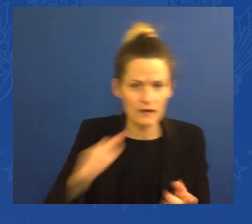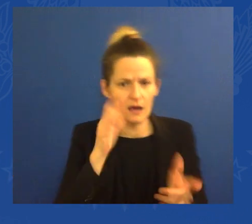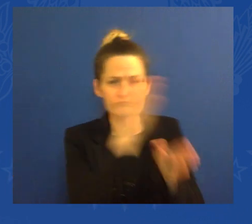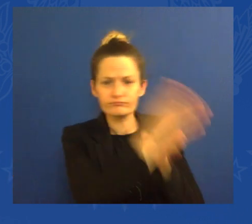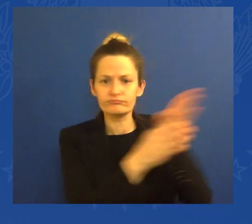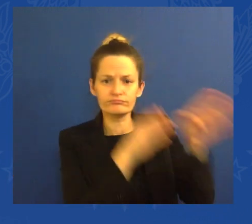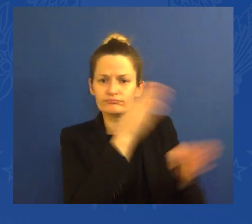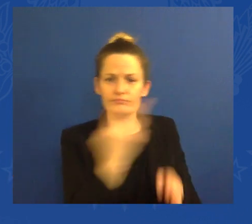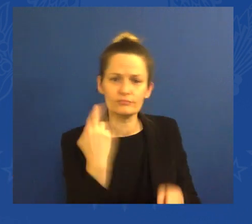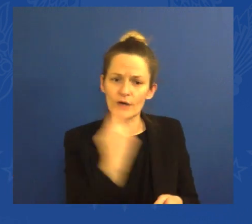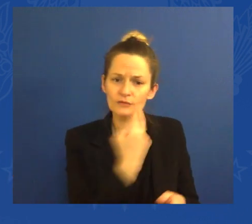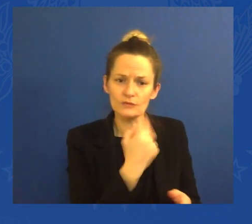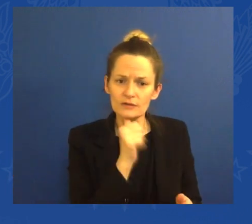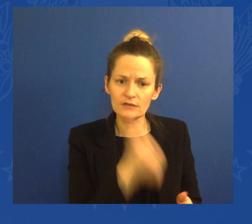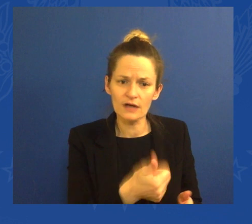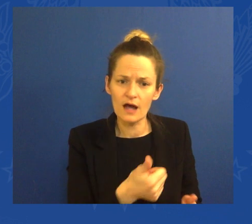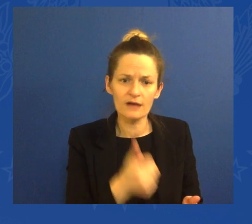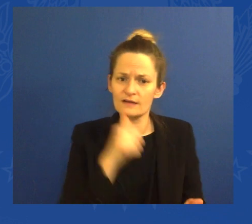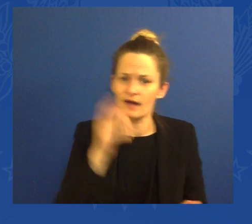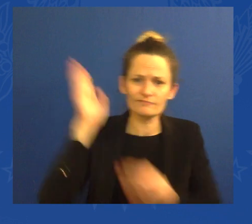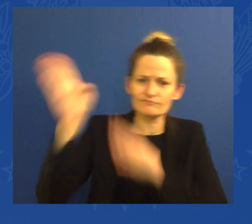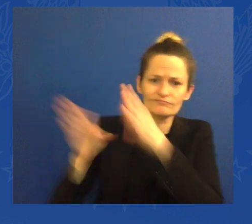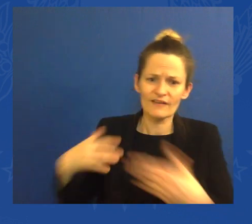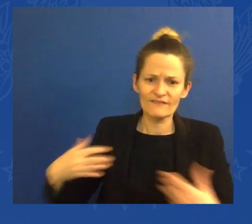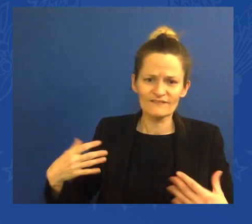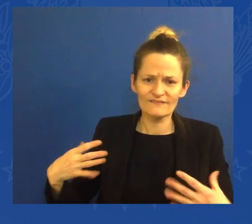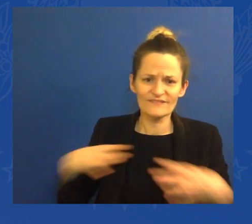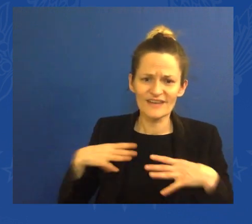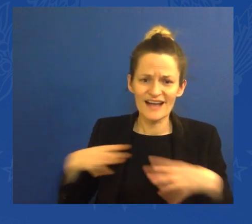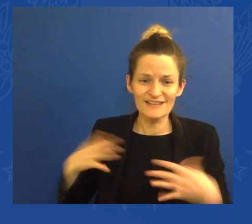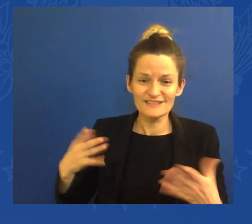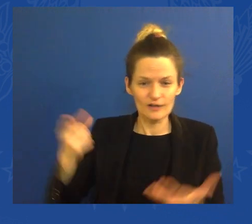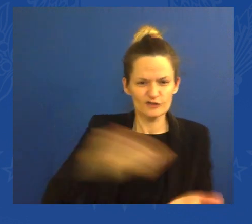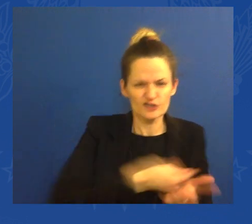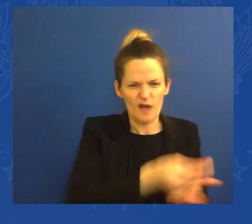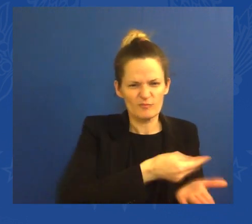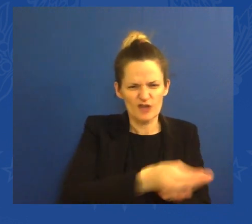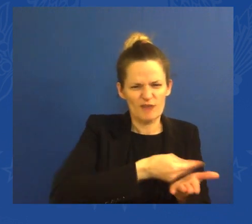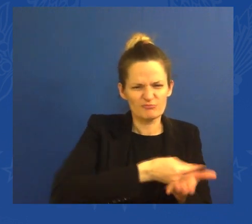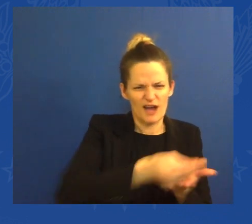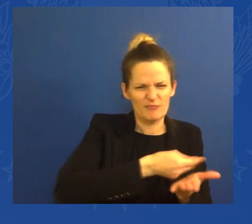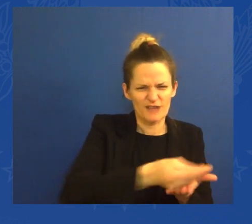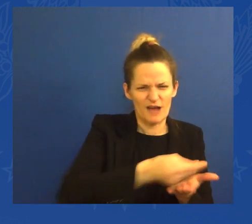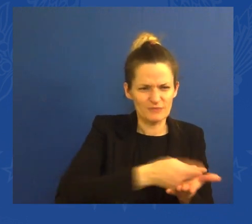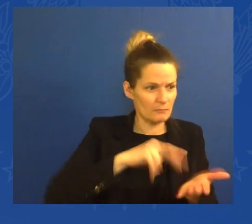And the pandemic disrupted global supply chains. When factories close, it takes longer for goods